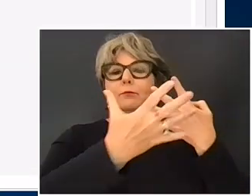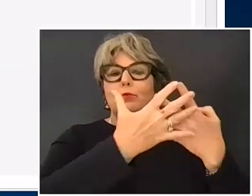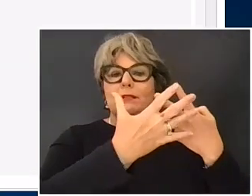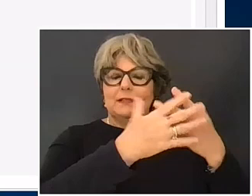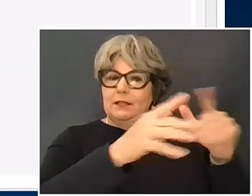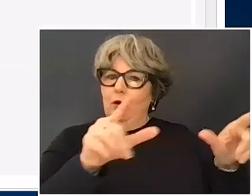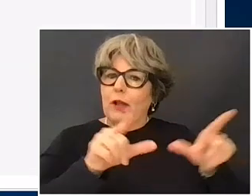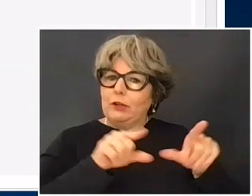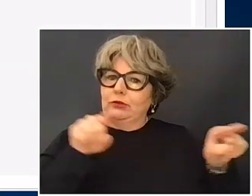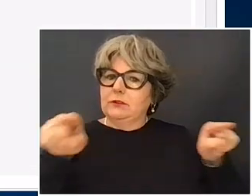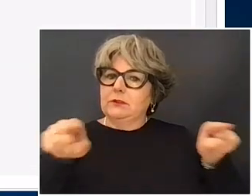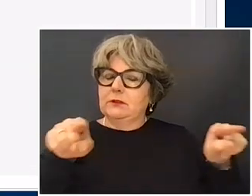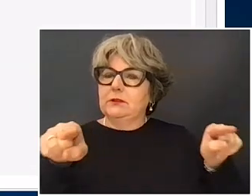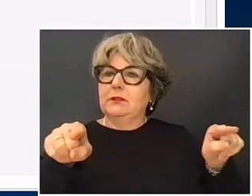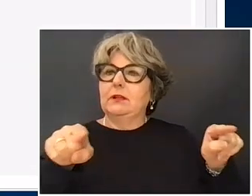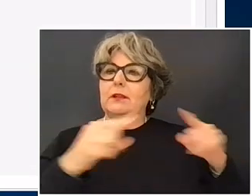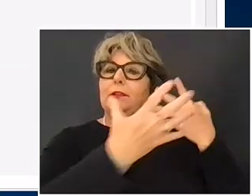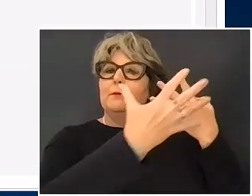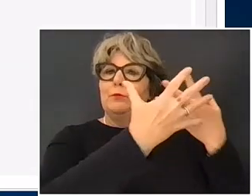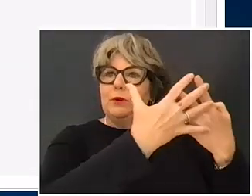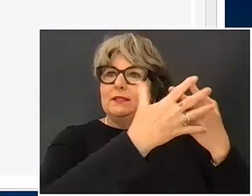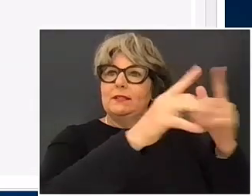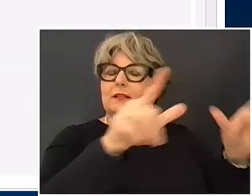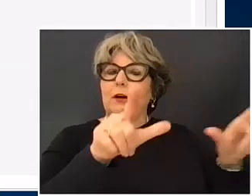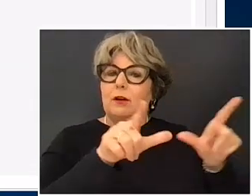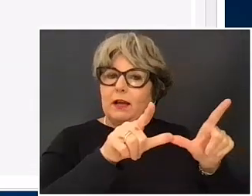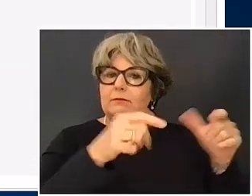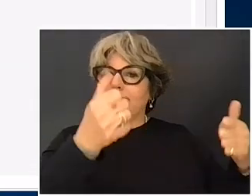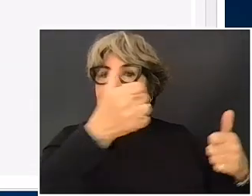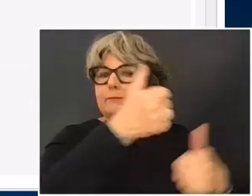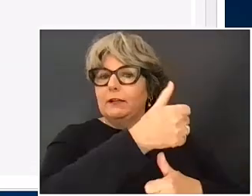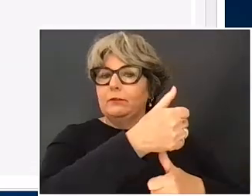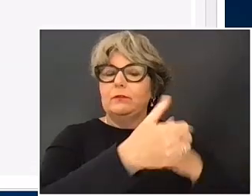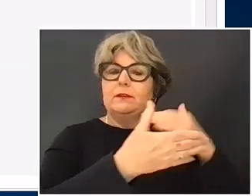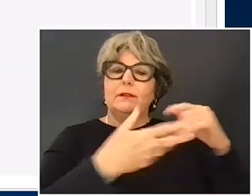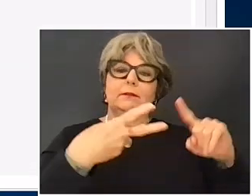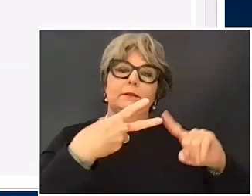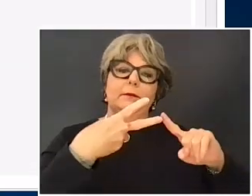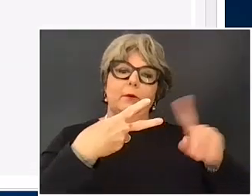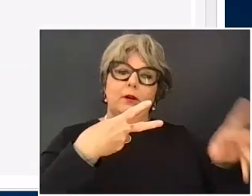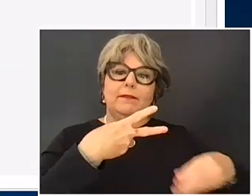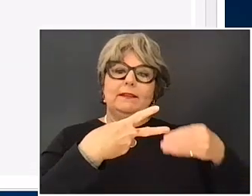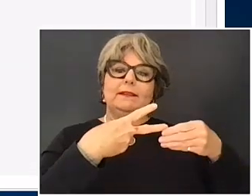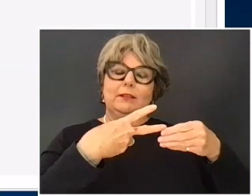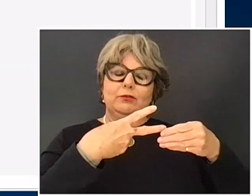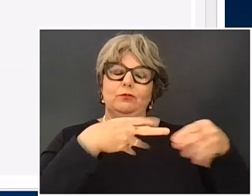And essentially the prison locations fall under the second part of the additional location definition that already exists,